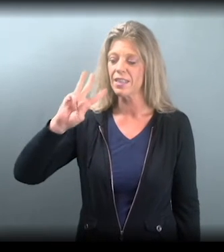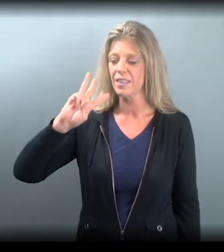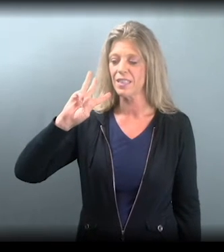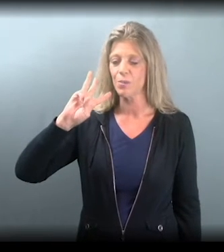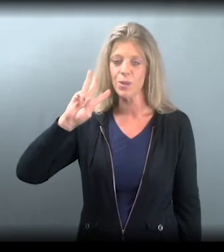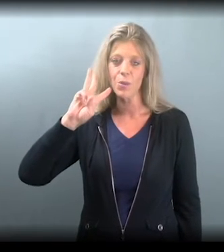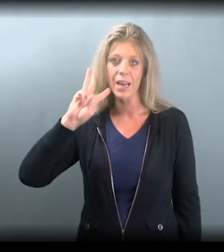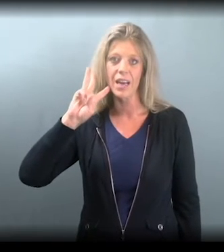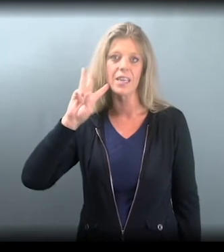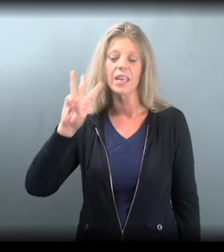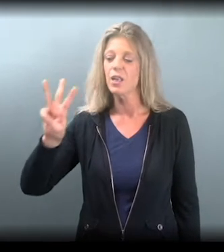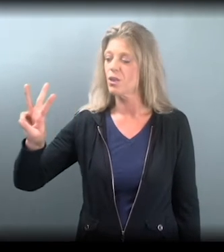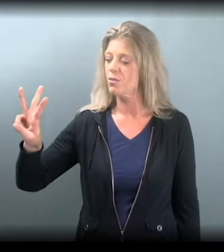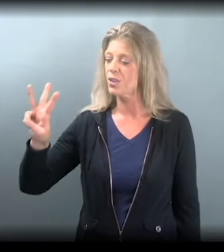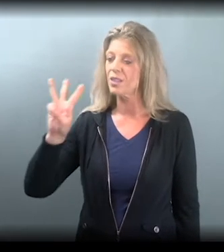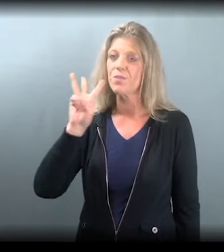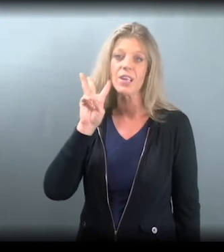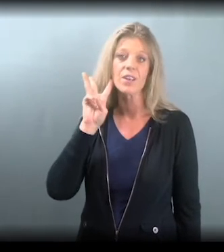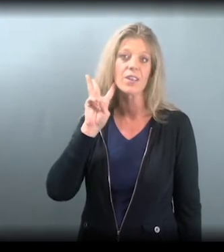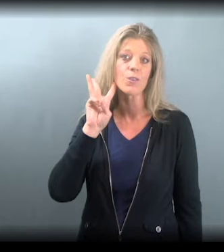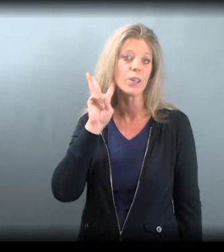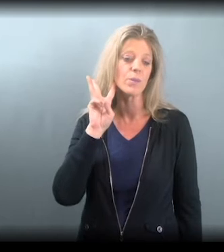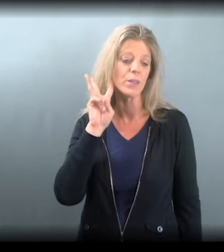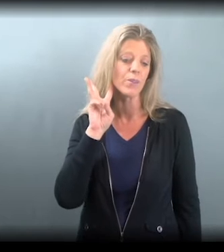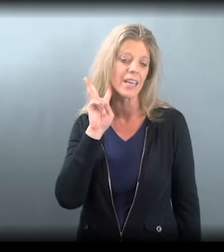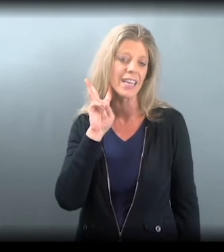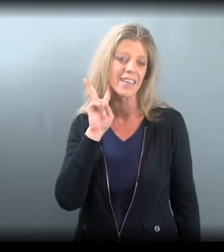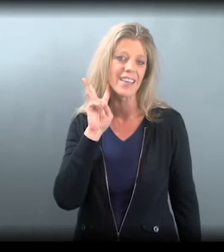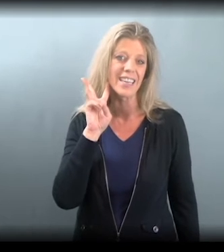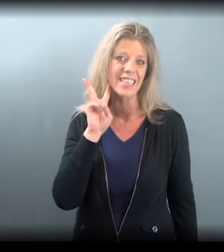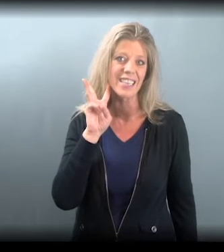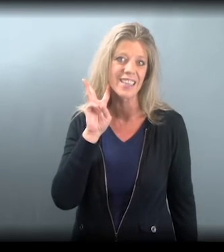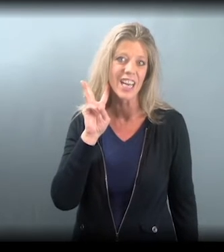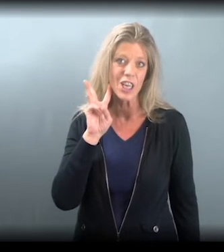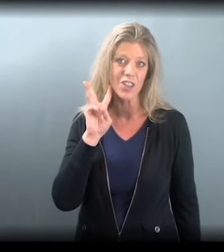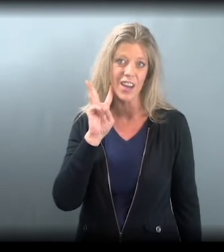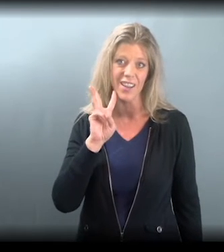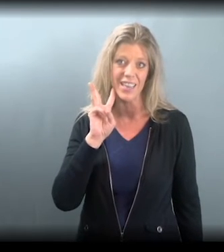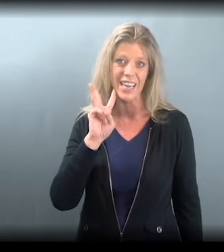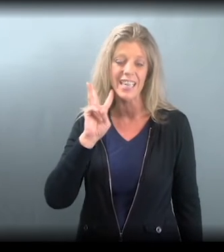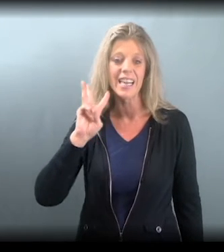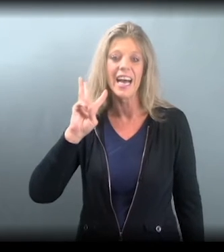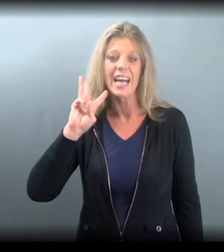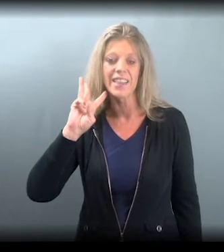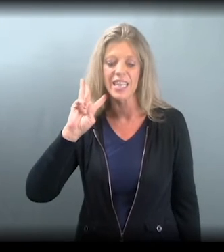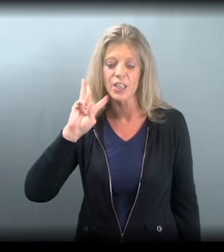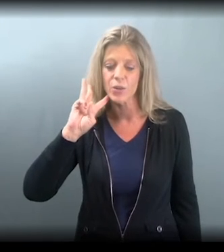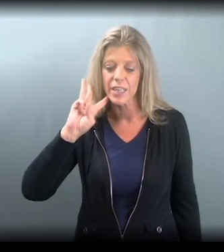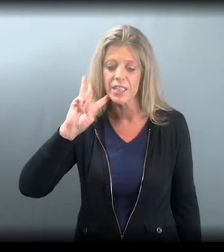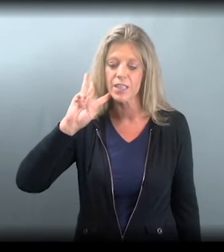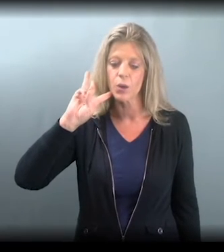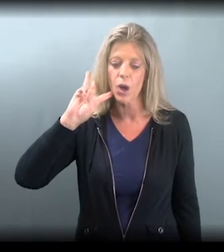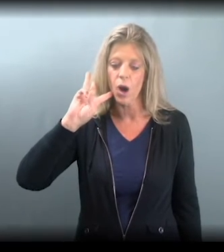It's a W-hand. Your first finger is going to be right here at your jaw line, and then you're going to